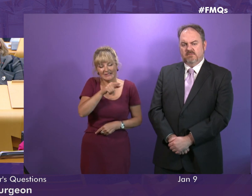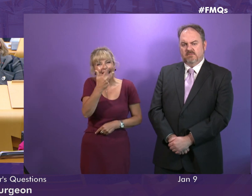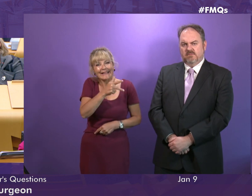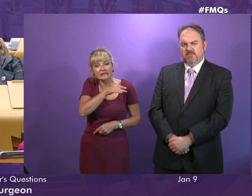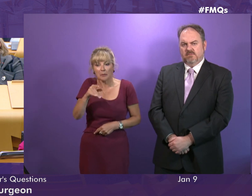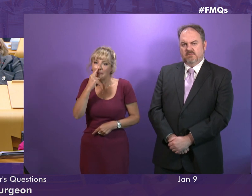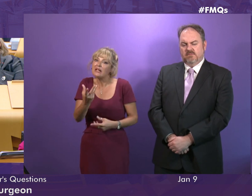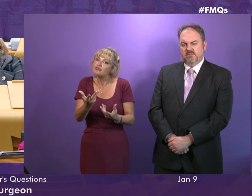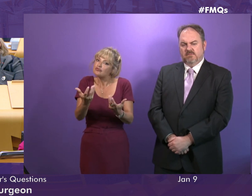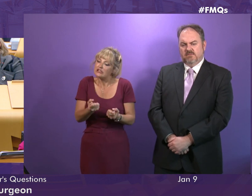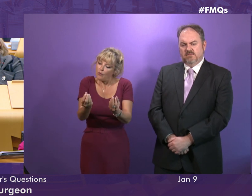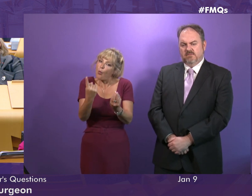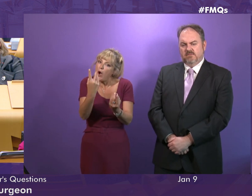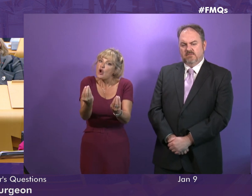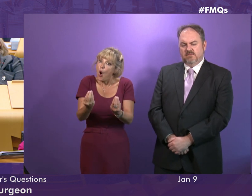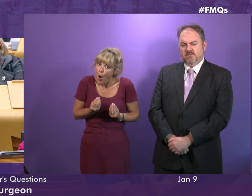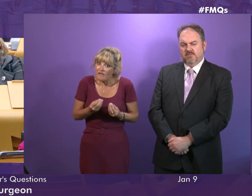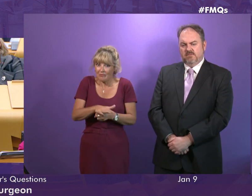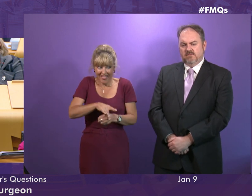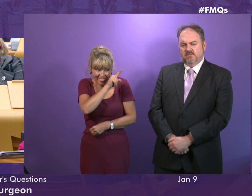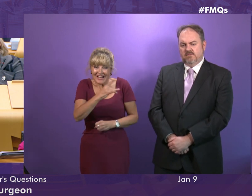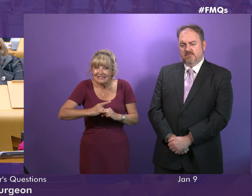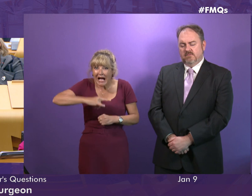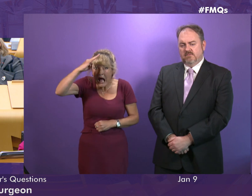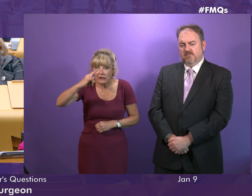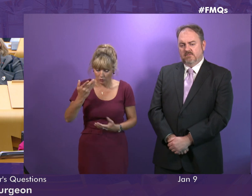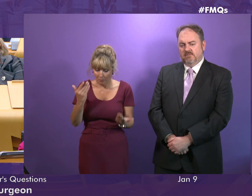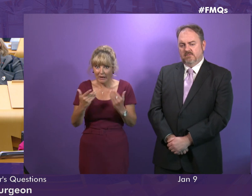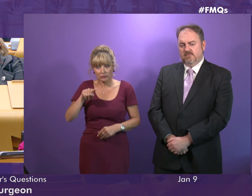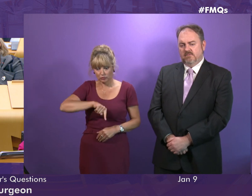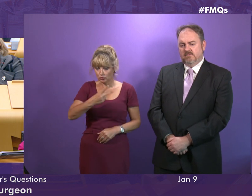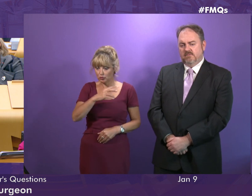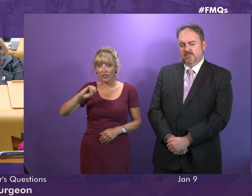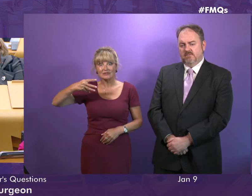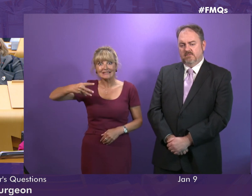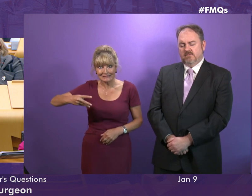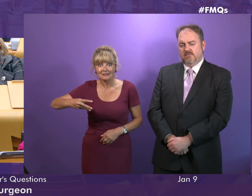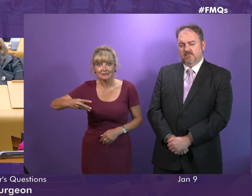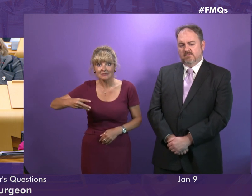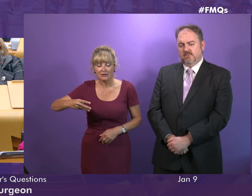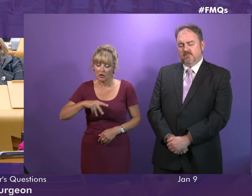at least one offer of a place. That is the highest level since 2009.